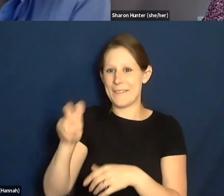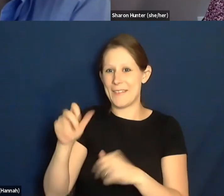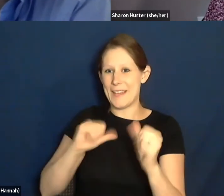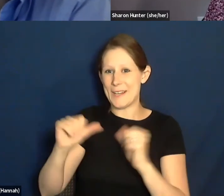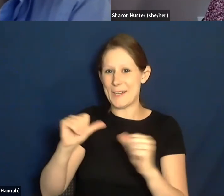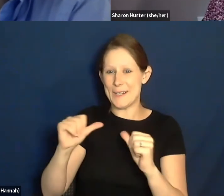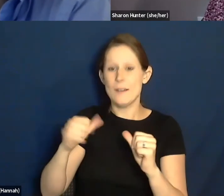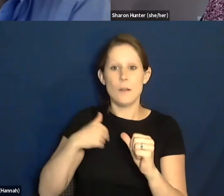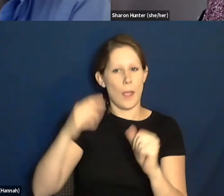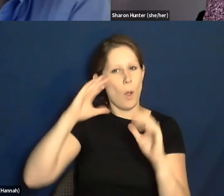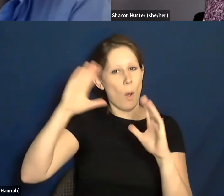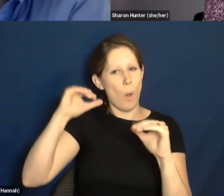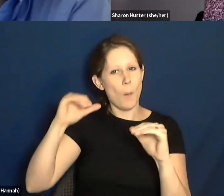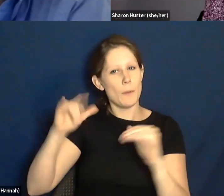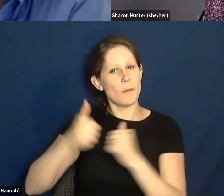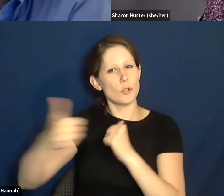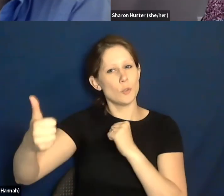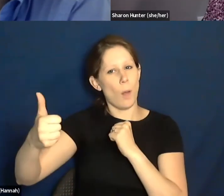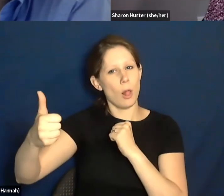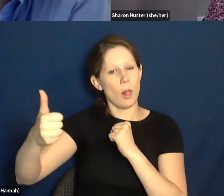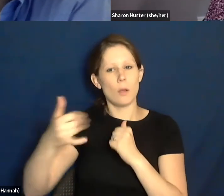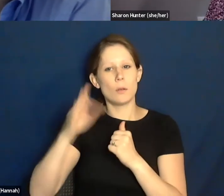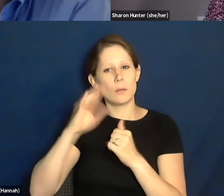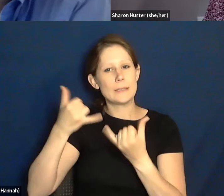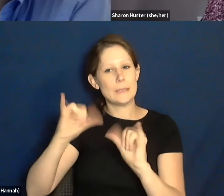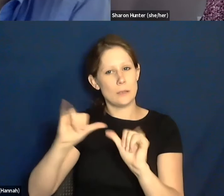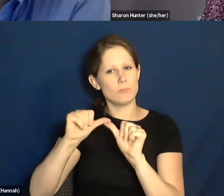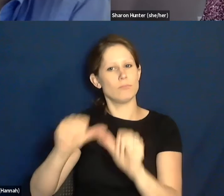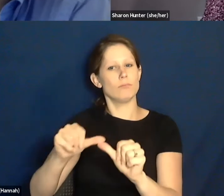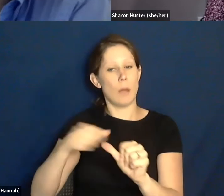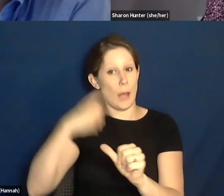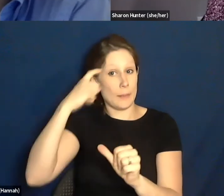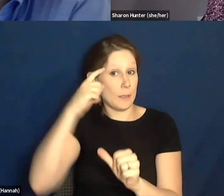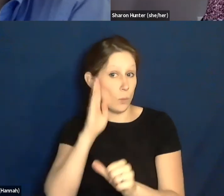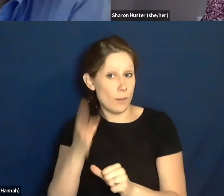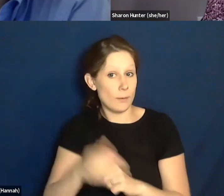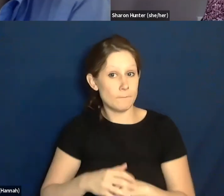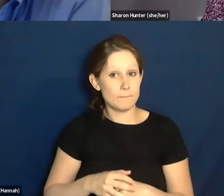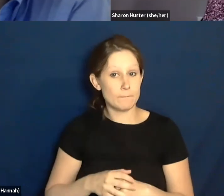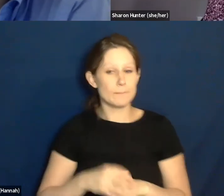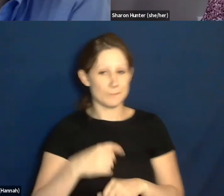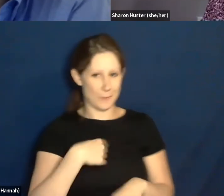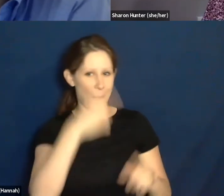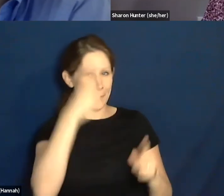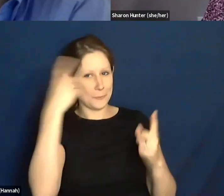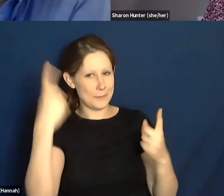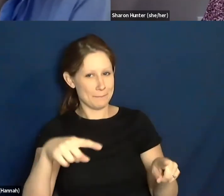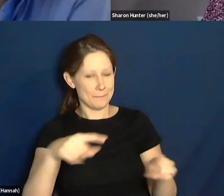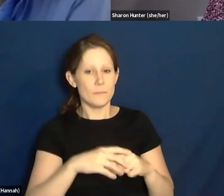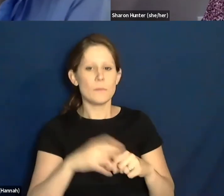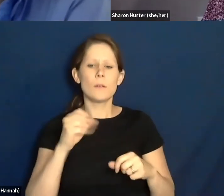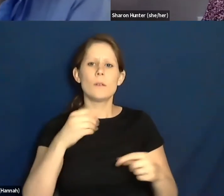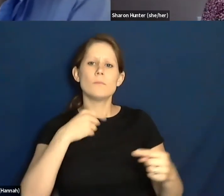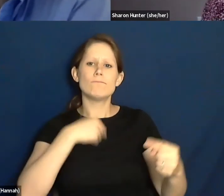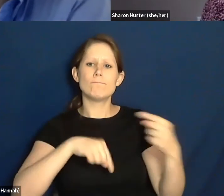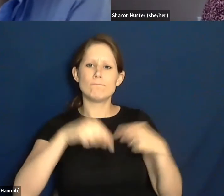the virtue theater continues, I think it will. -- I do, too. Going back to just the Missouri